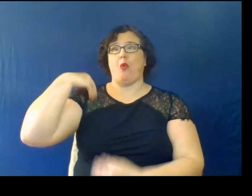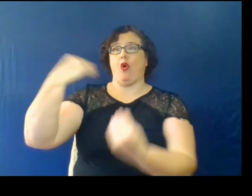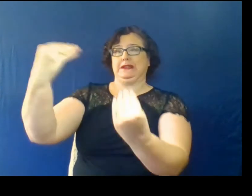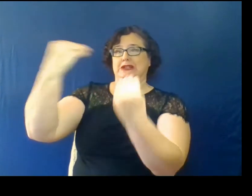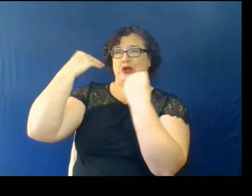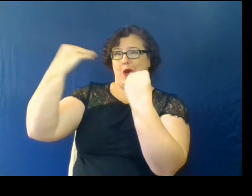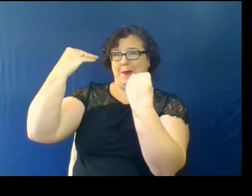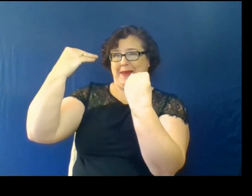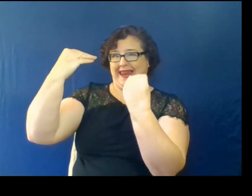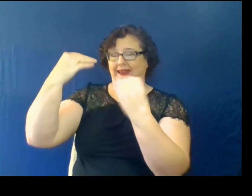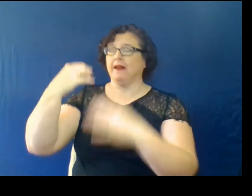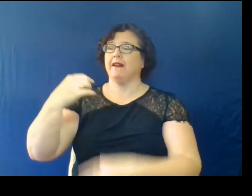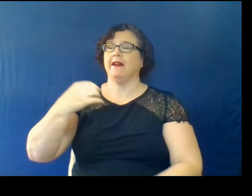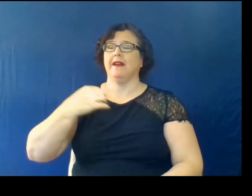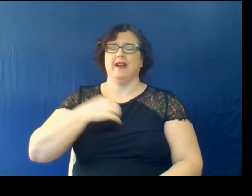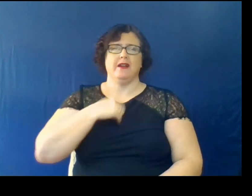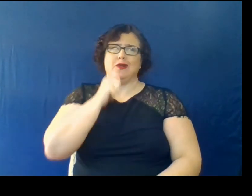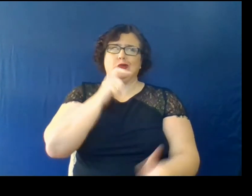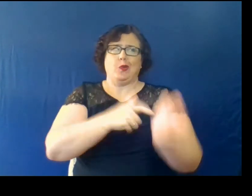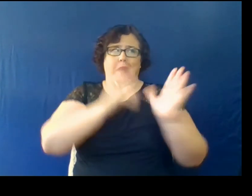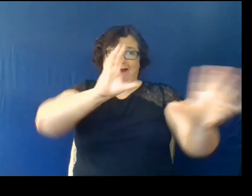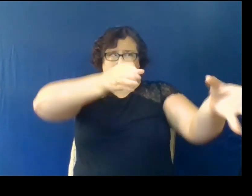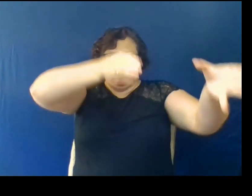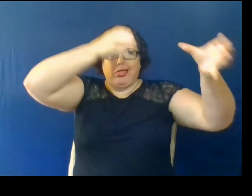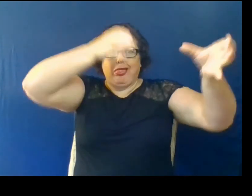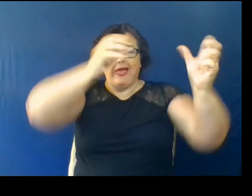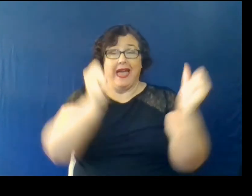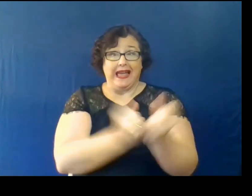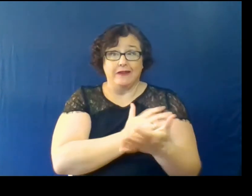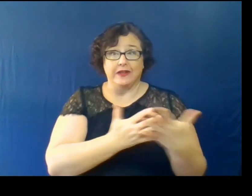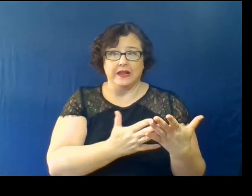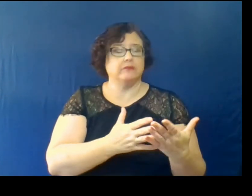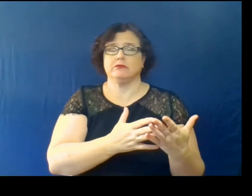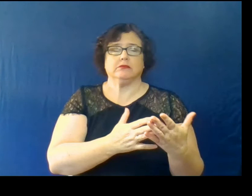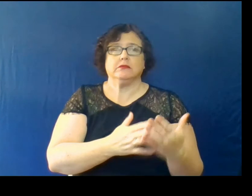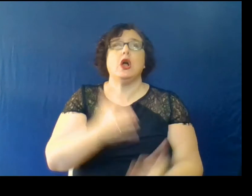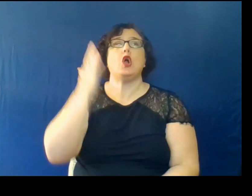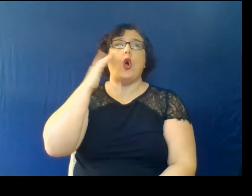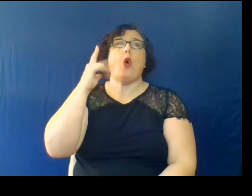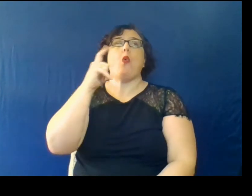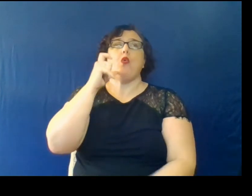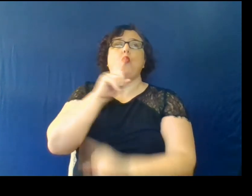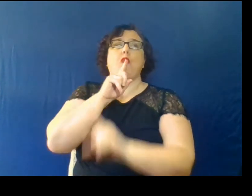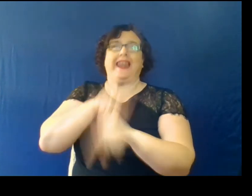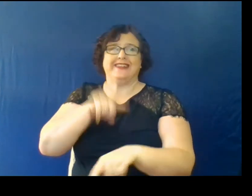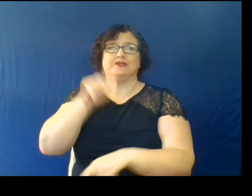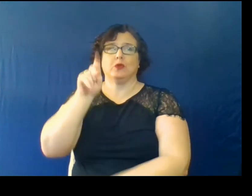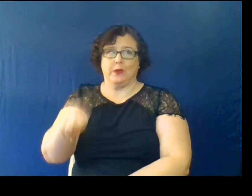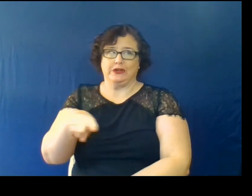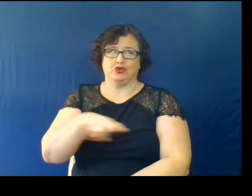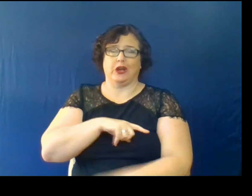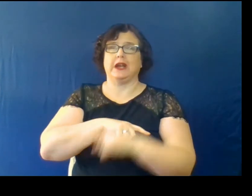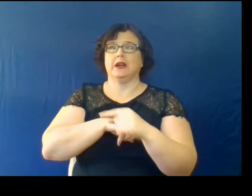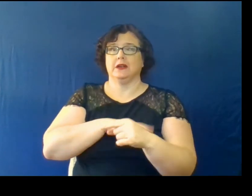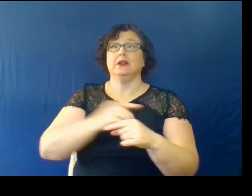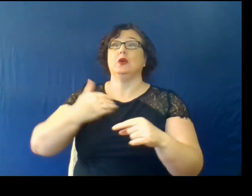the answers. It's about knowing the people that can answer the answers. So we have teamed up with